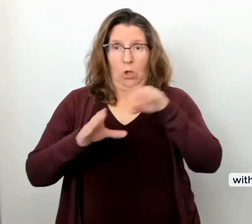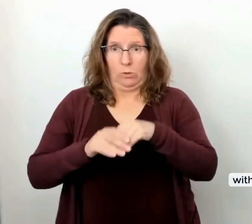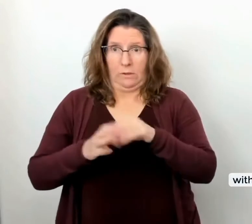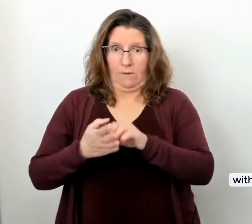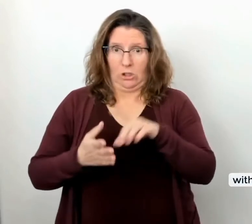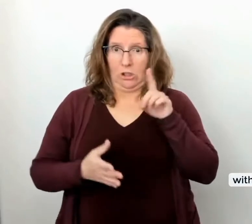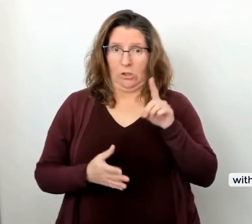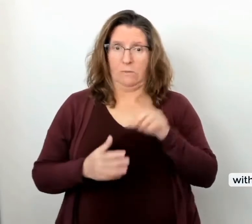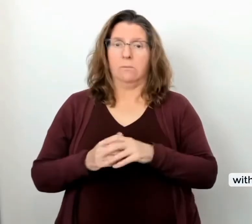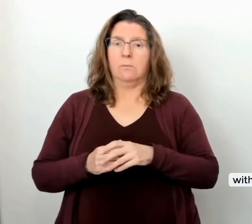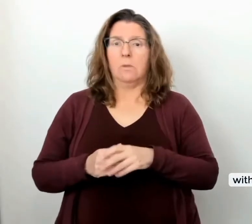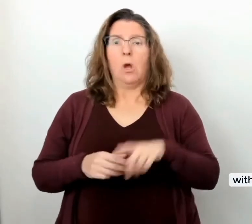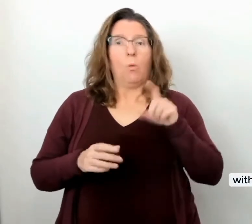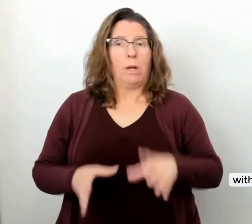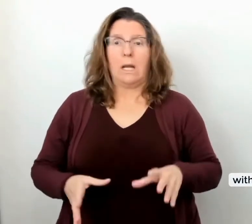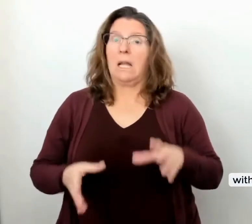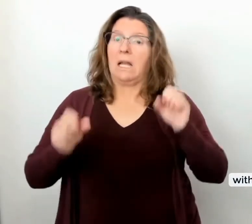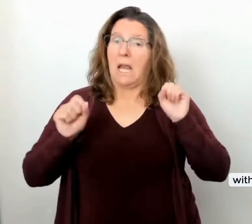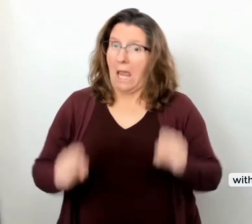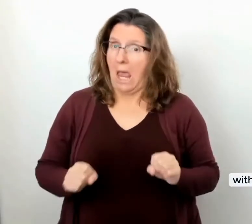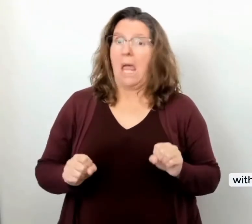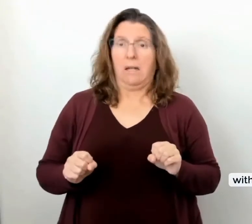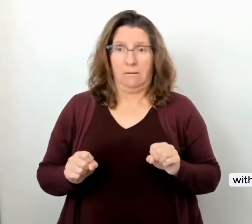If we want to achieve inclusive educational experiences